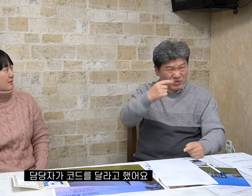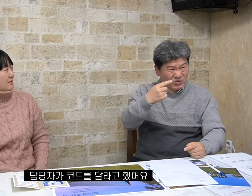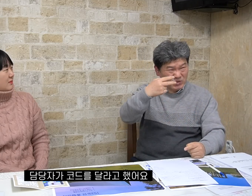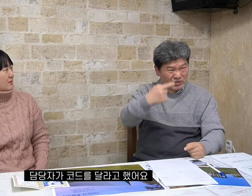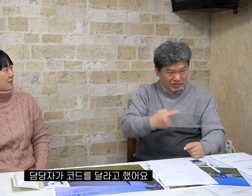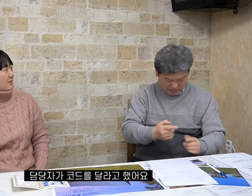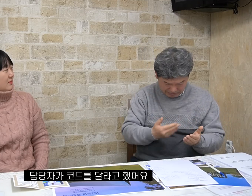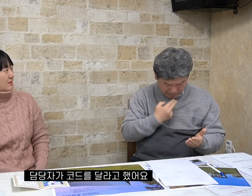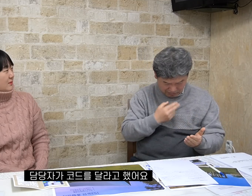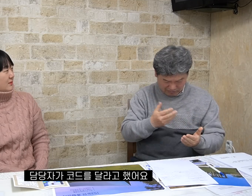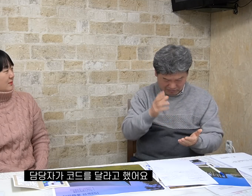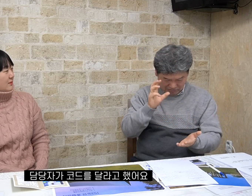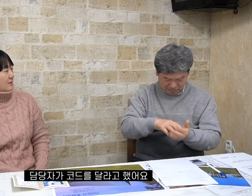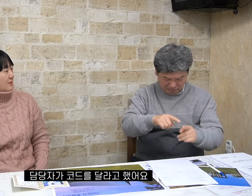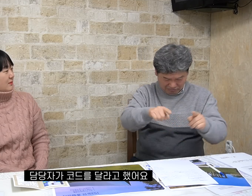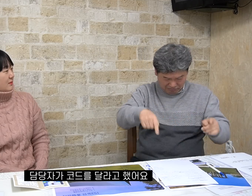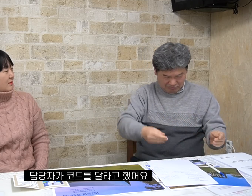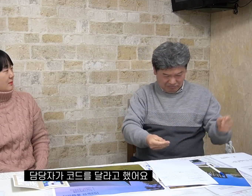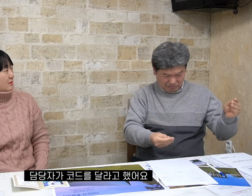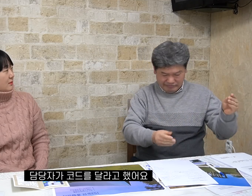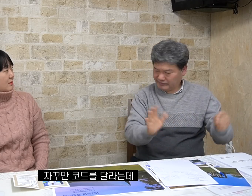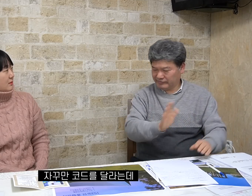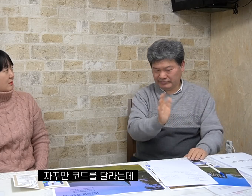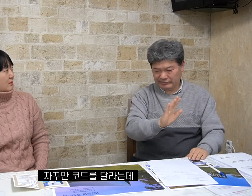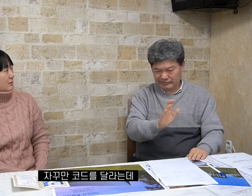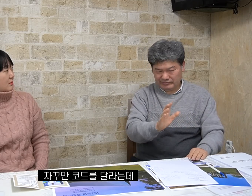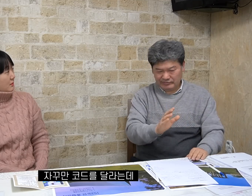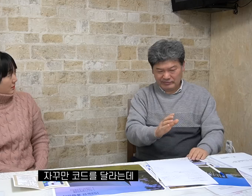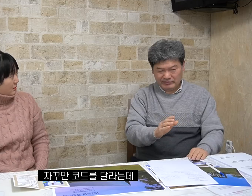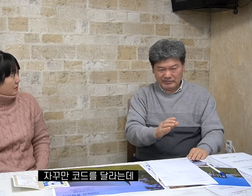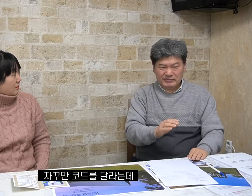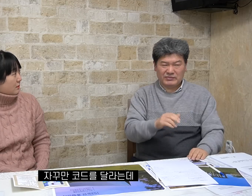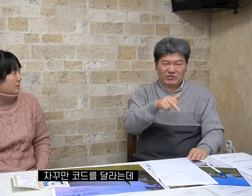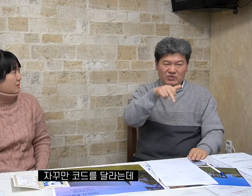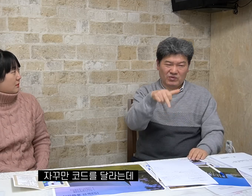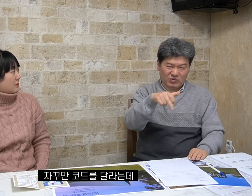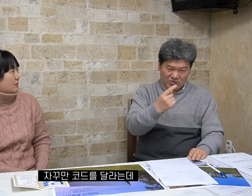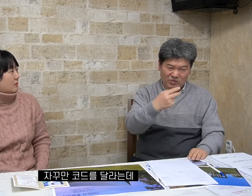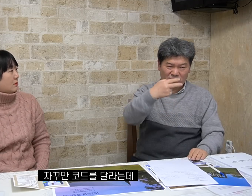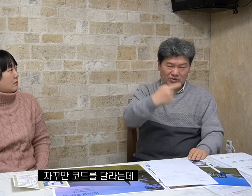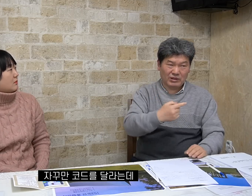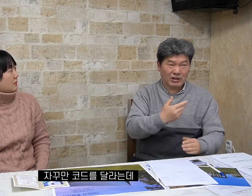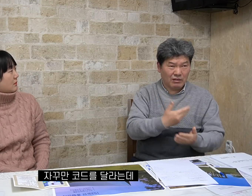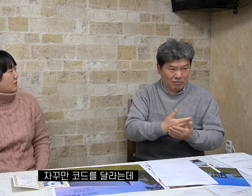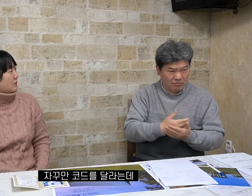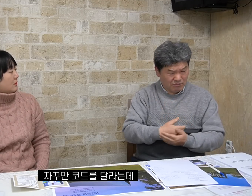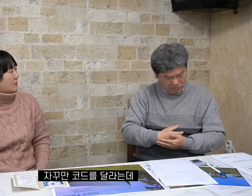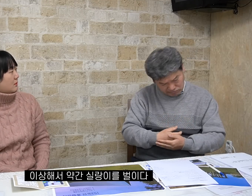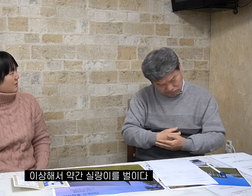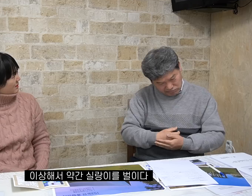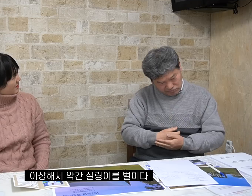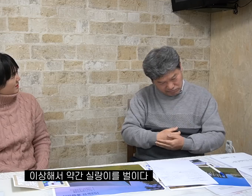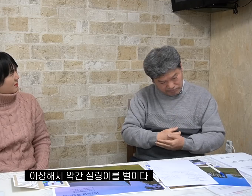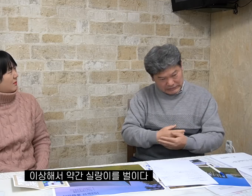the person in charge asked for a code. They keep asking for a code, but it's weird,